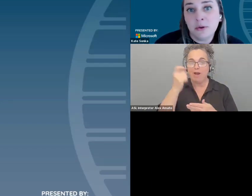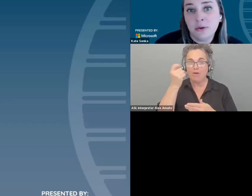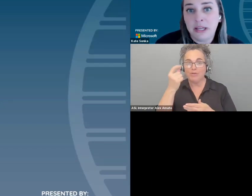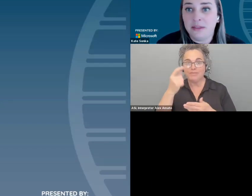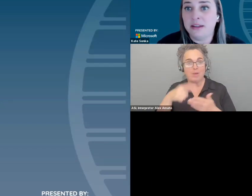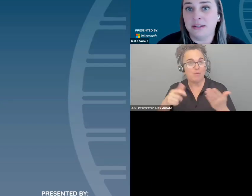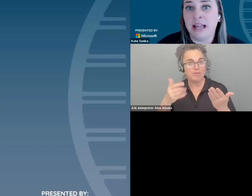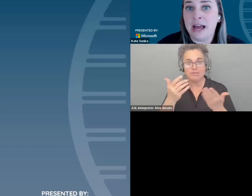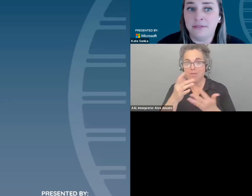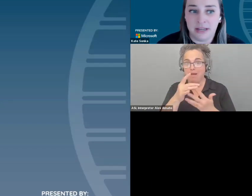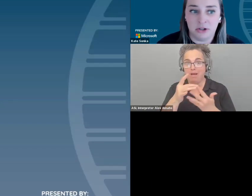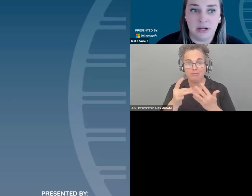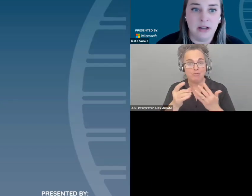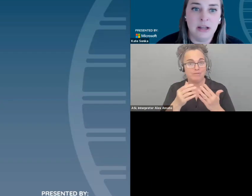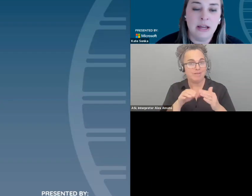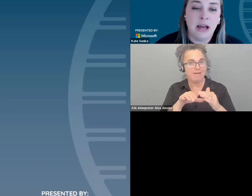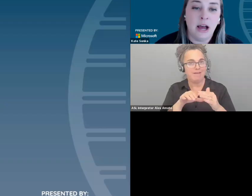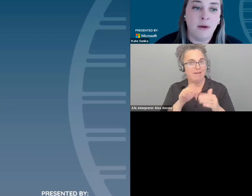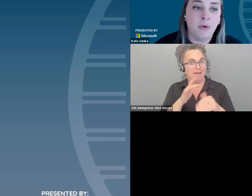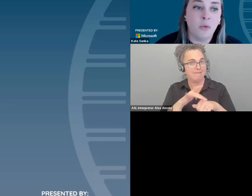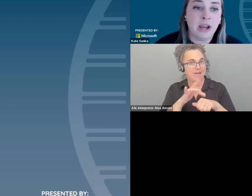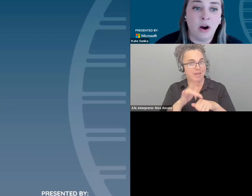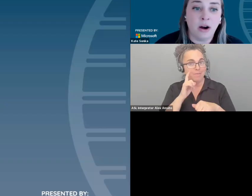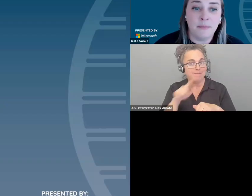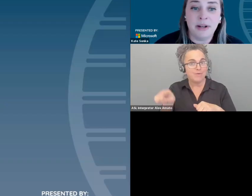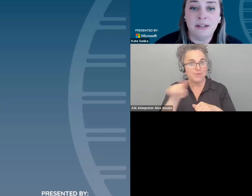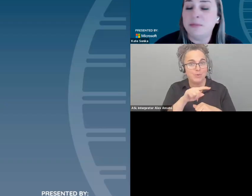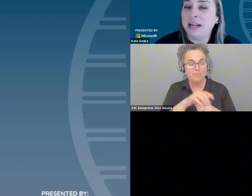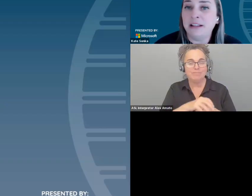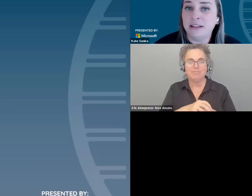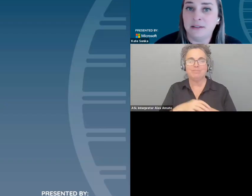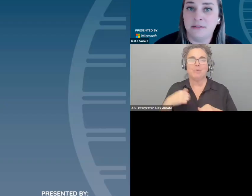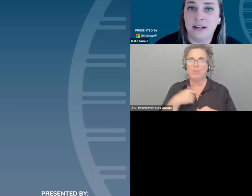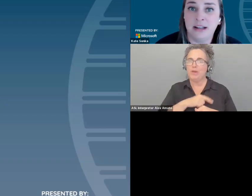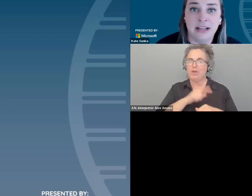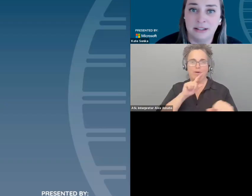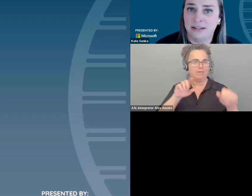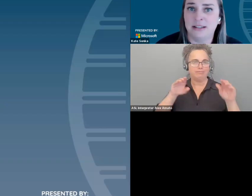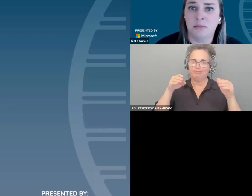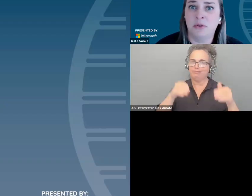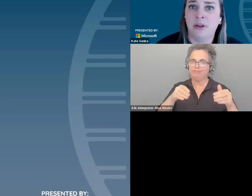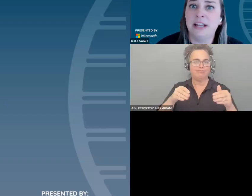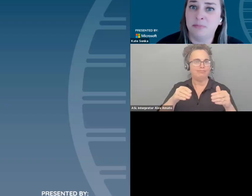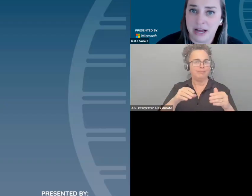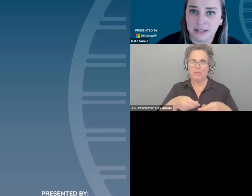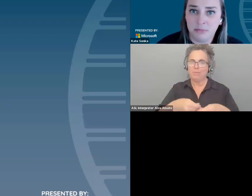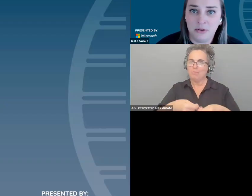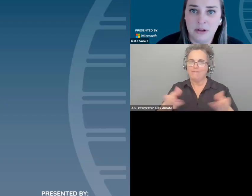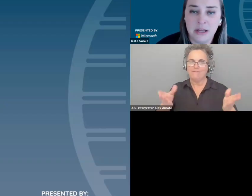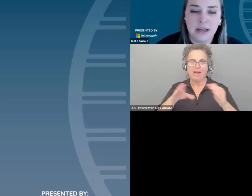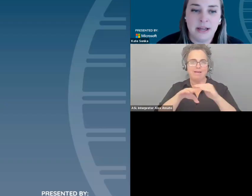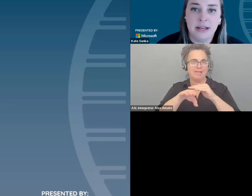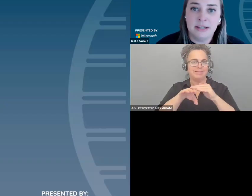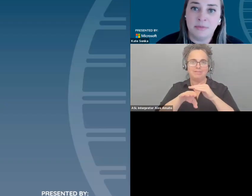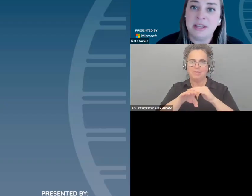to you in this live session, we are committed to making this event as accessible as possible.